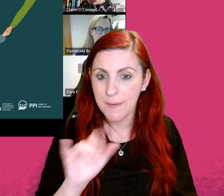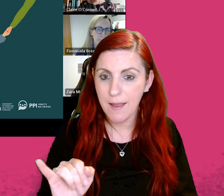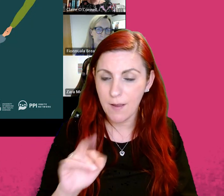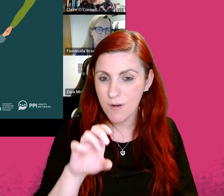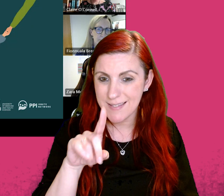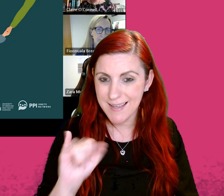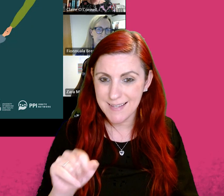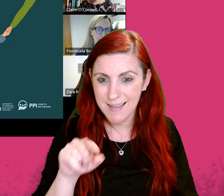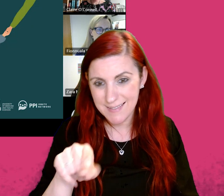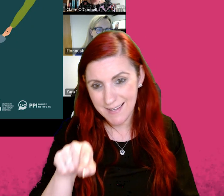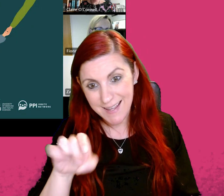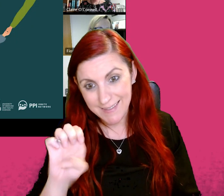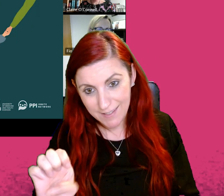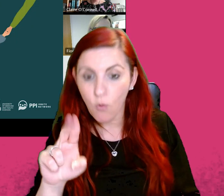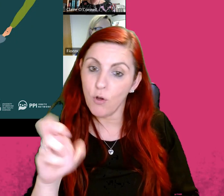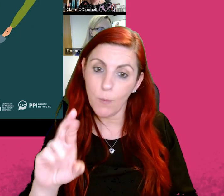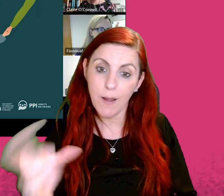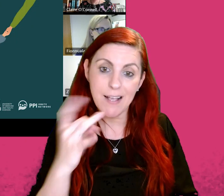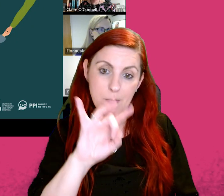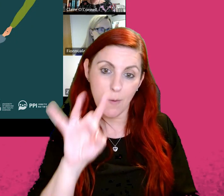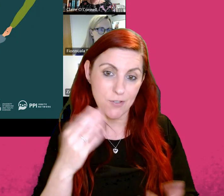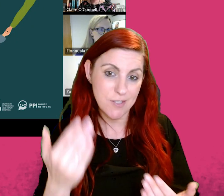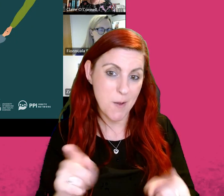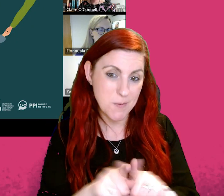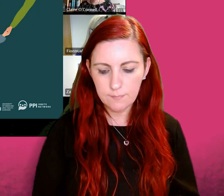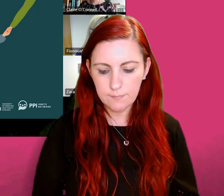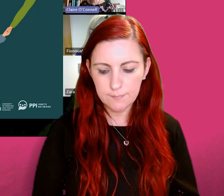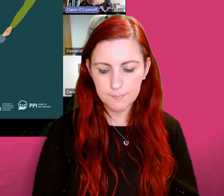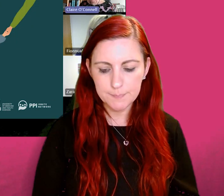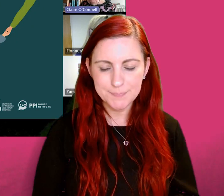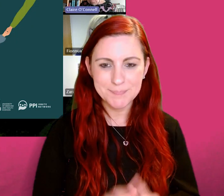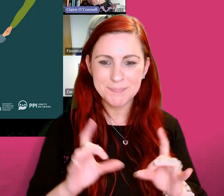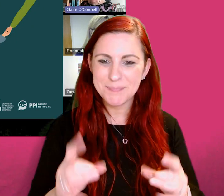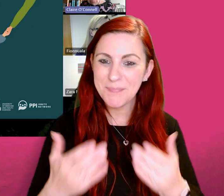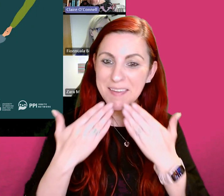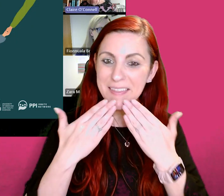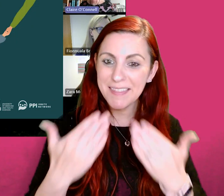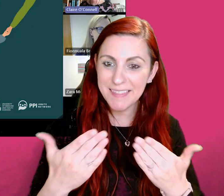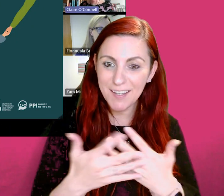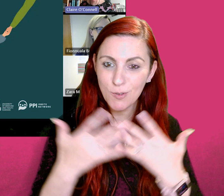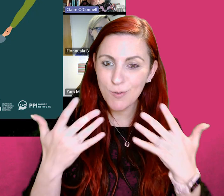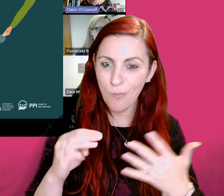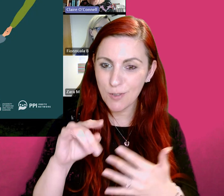any questions at all um be delighted so thank you thank you thank you so much Michelle um and please